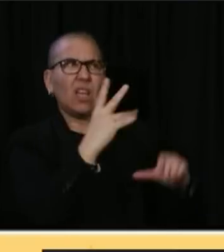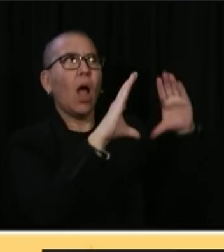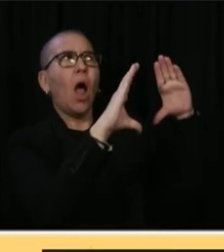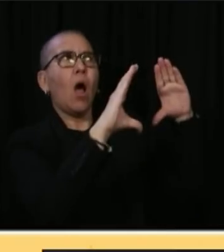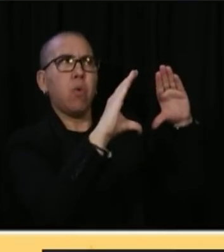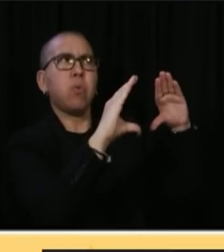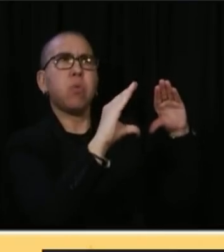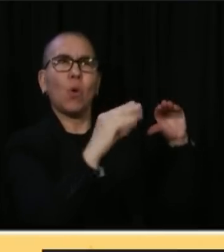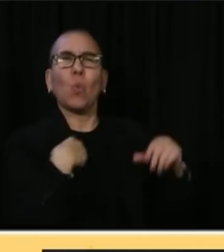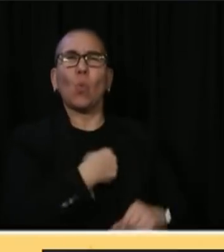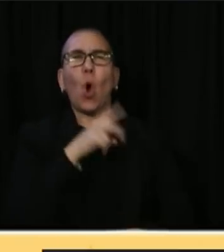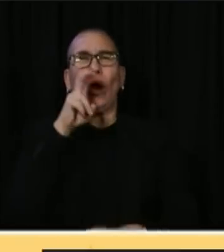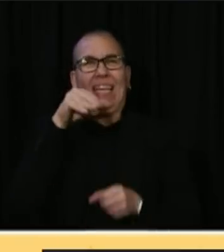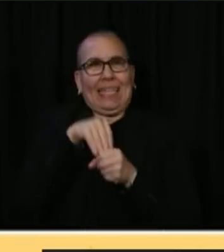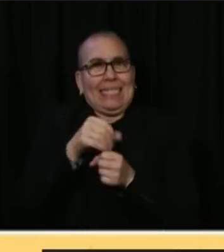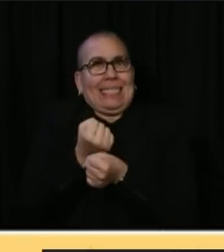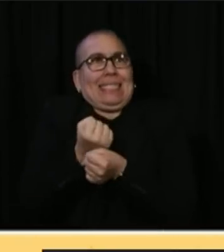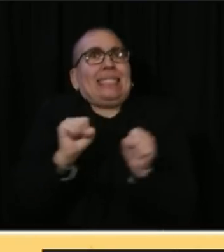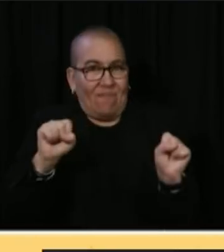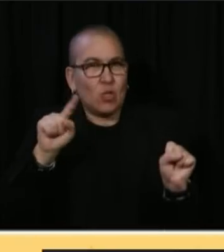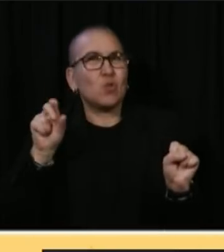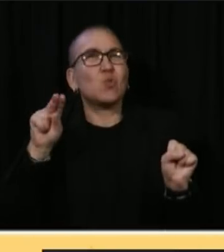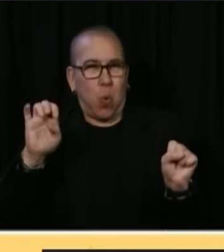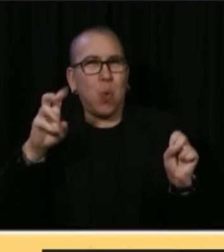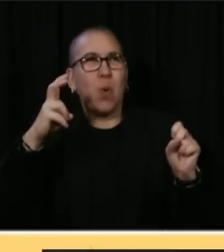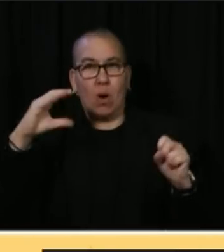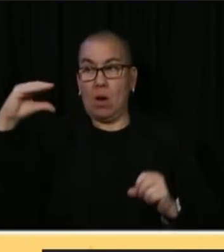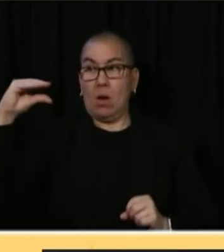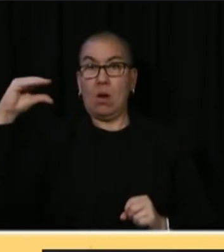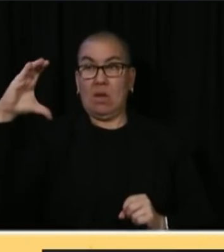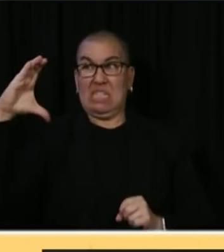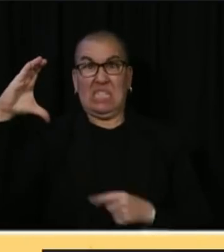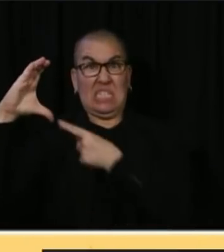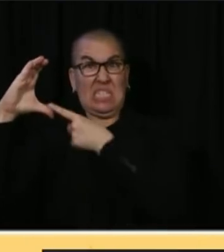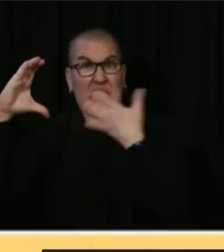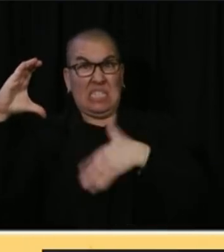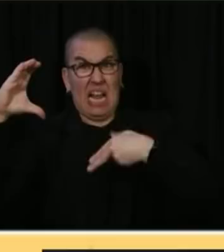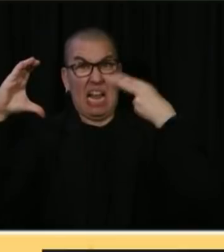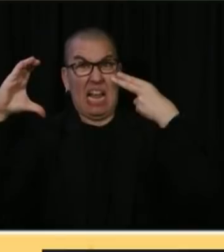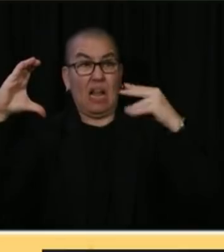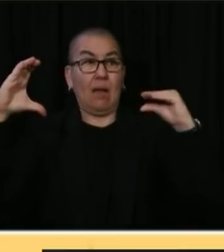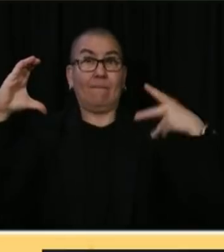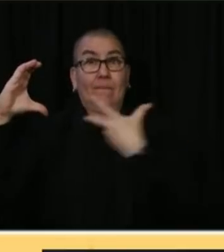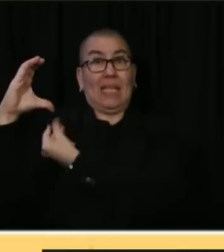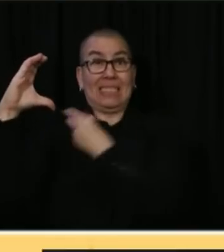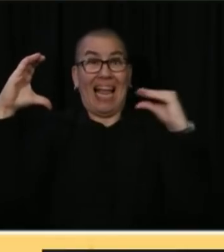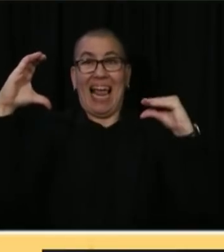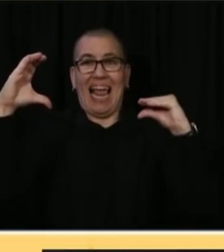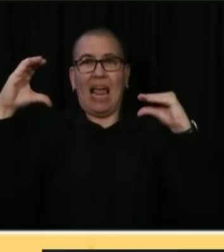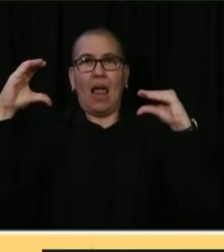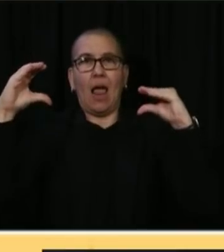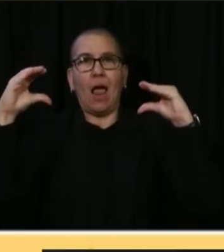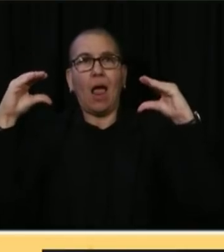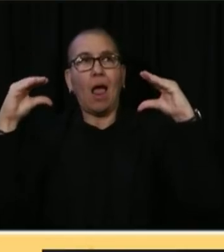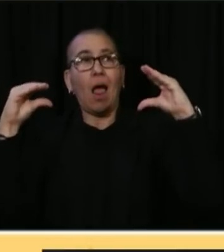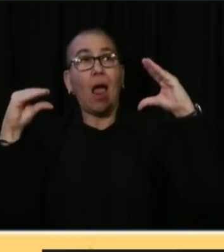THINGS WITH THE VACCINATIONS HELPING. CASE COUNTS AND HOSPITALIZATIONS ARE GOING DOWN.